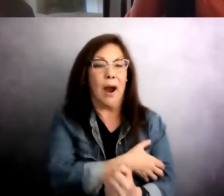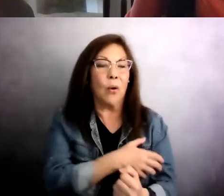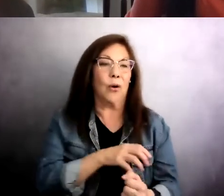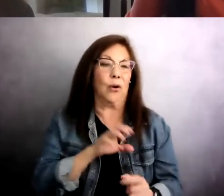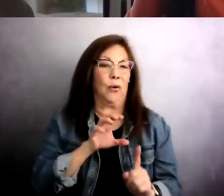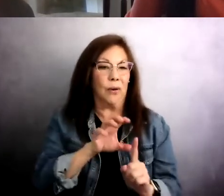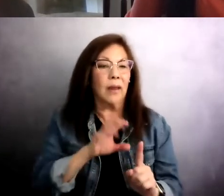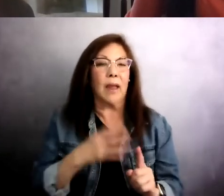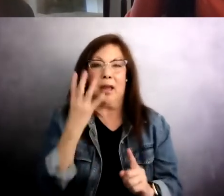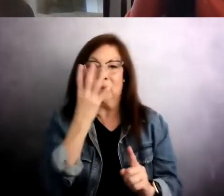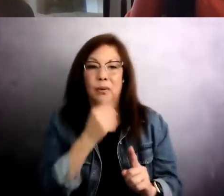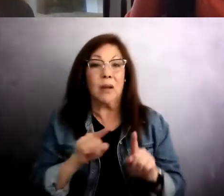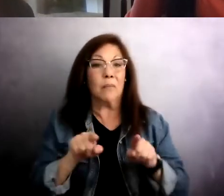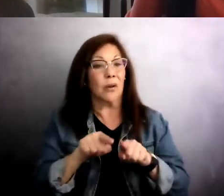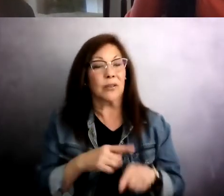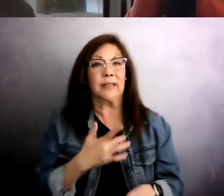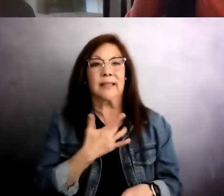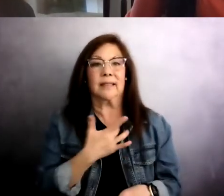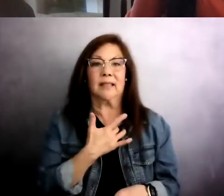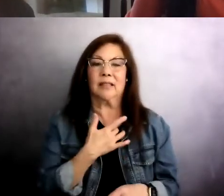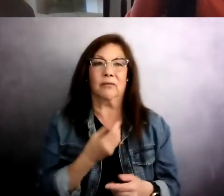beauty, but also a sense of voice or potential. -- Wasted potential.